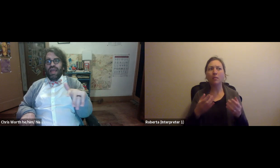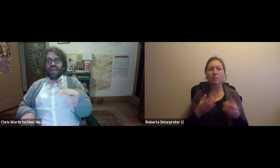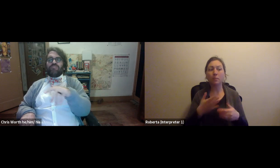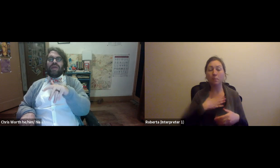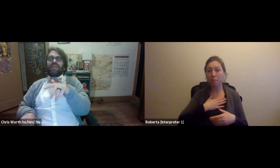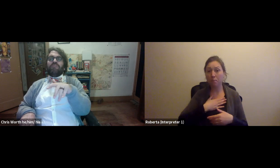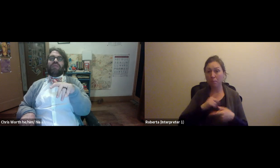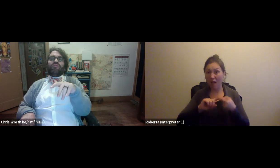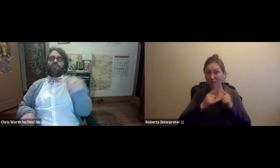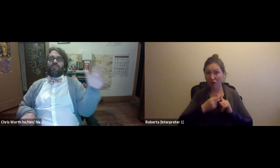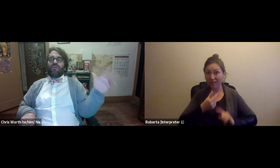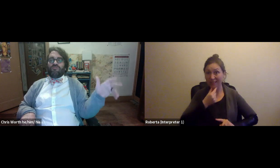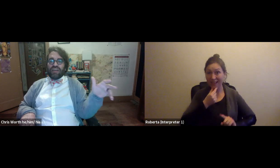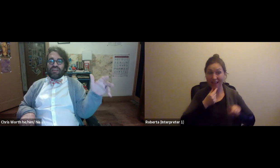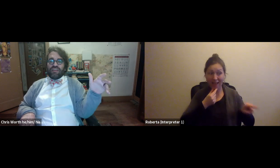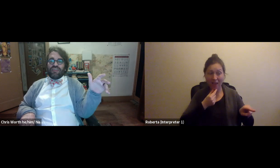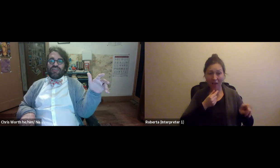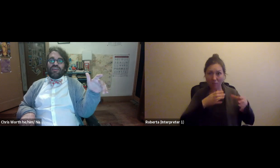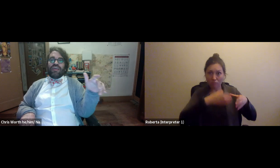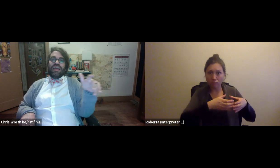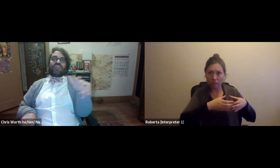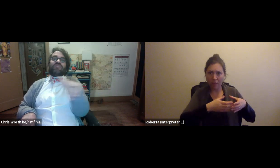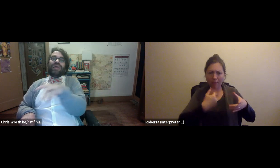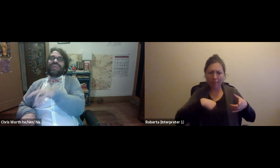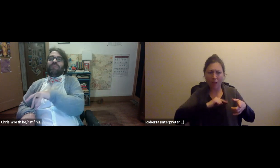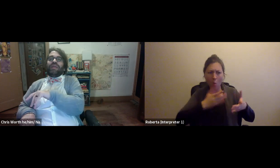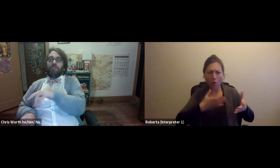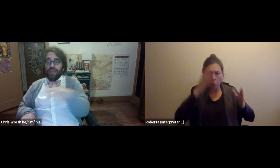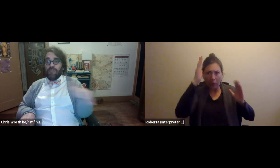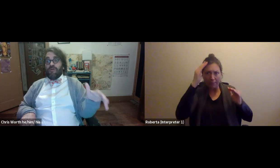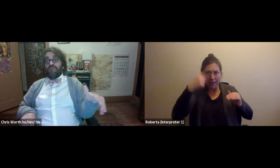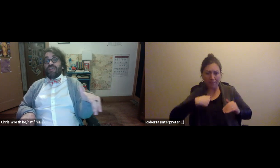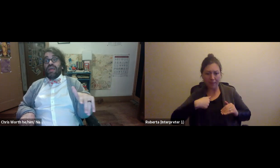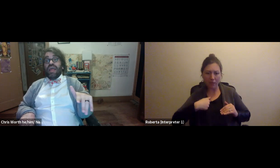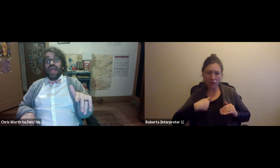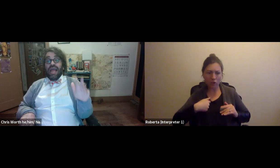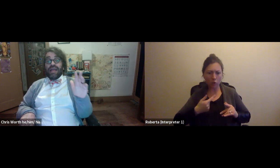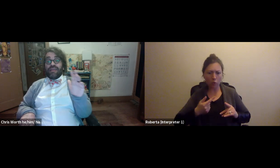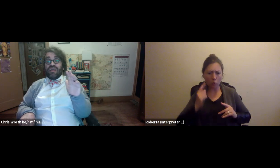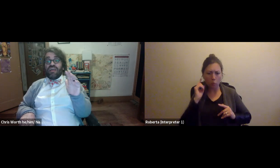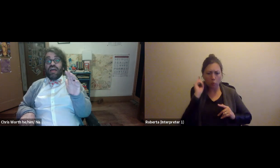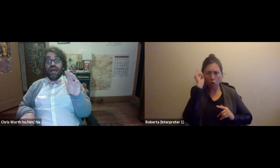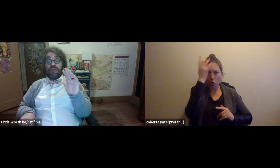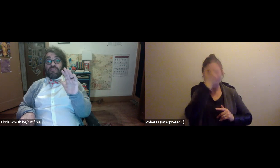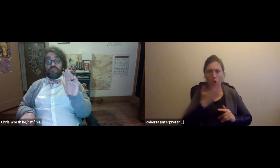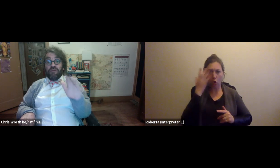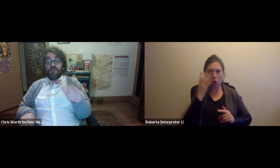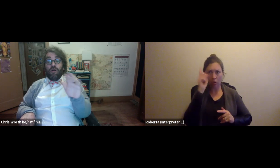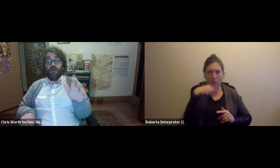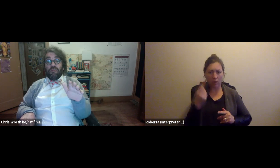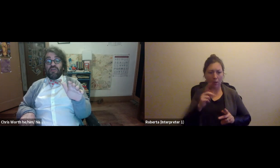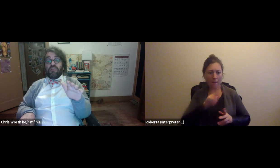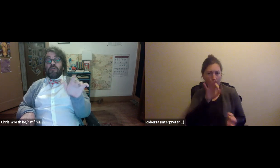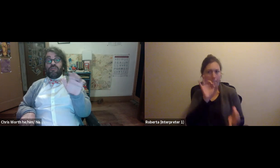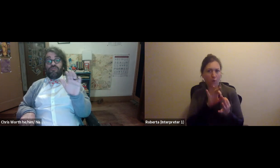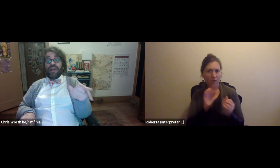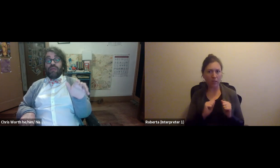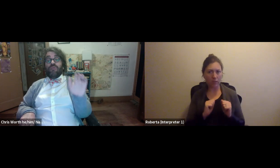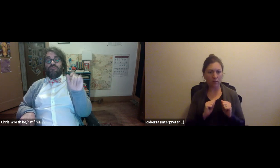expected me to look perfect, expected me to be perfect, and it was very hard to find a boyfriend,